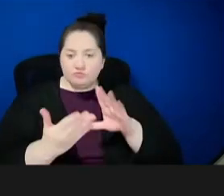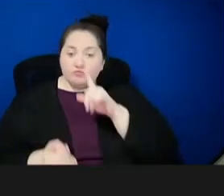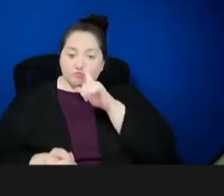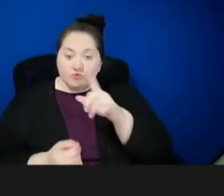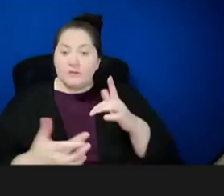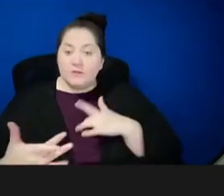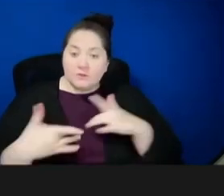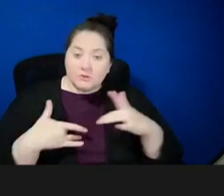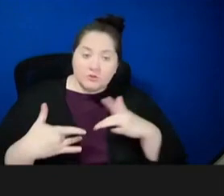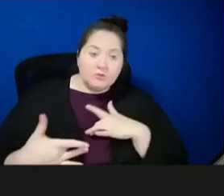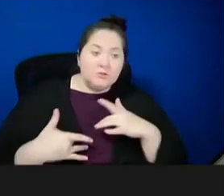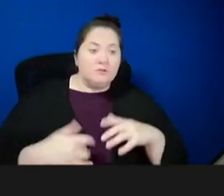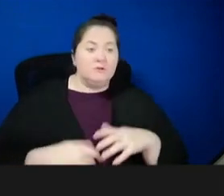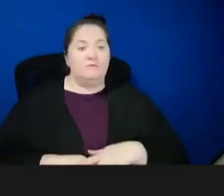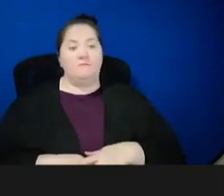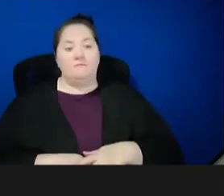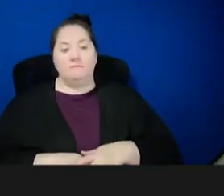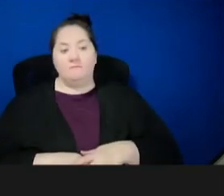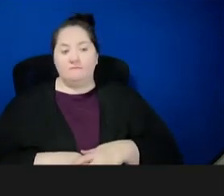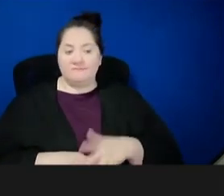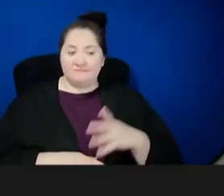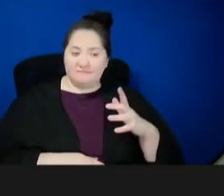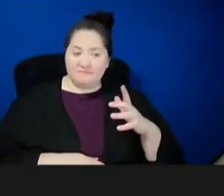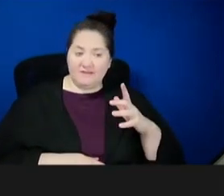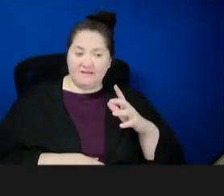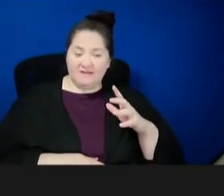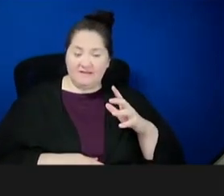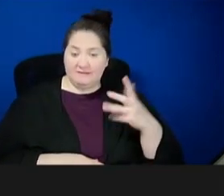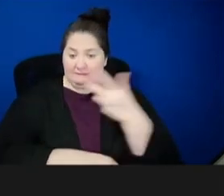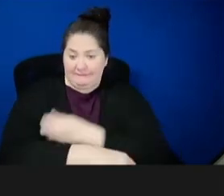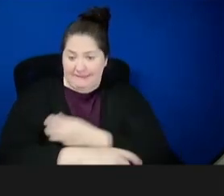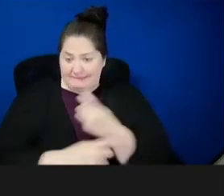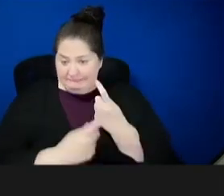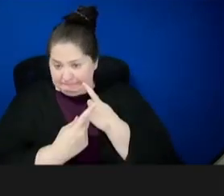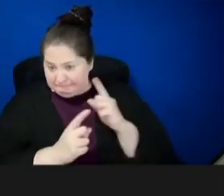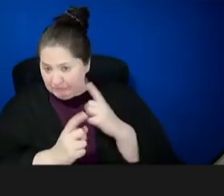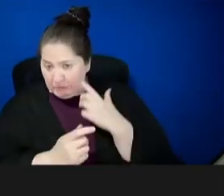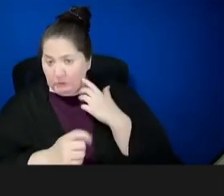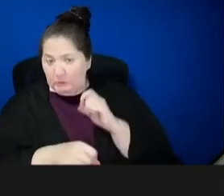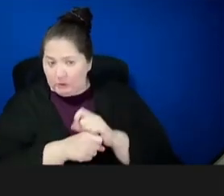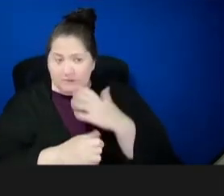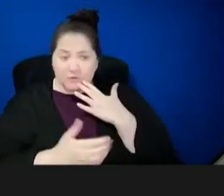perceived low vaccine efficacy, from sources they trust. If we can target the messaging to be